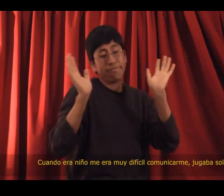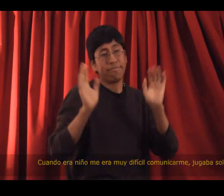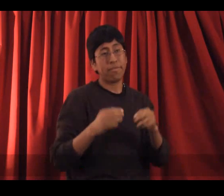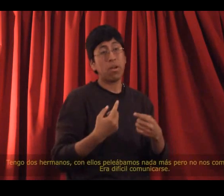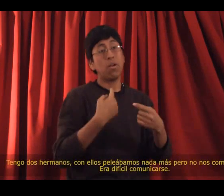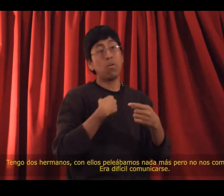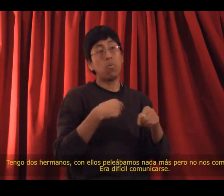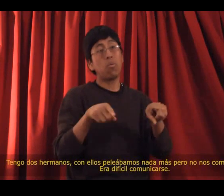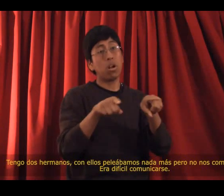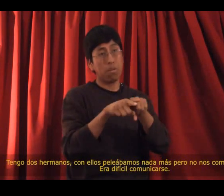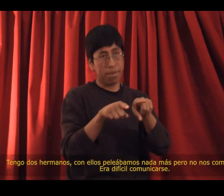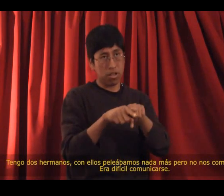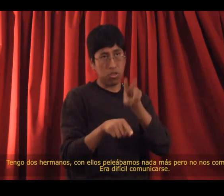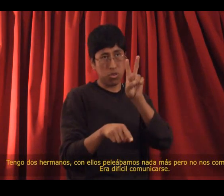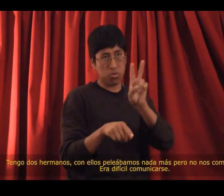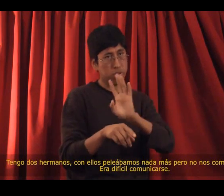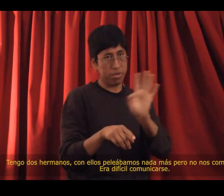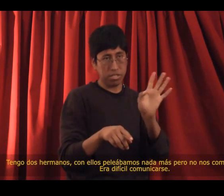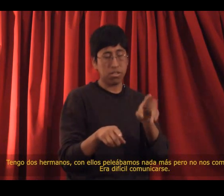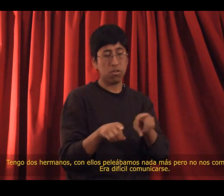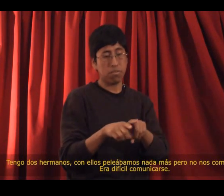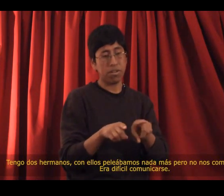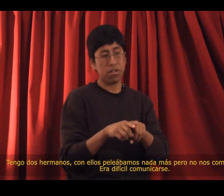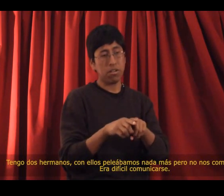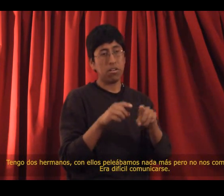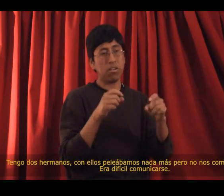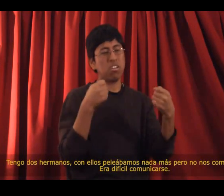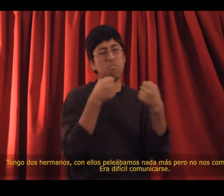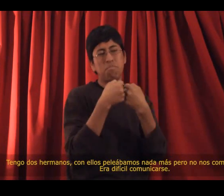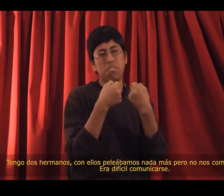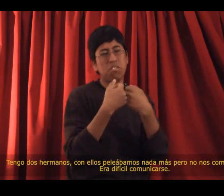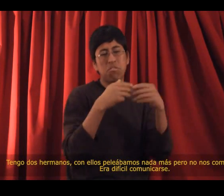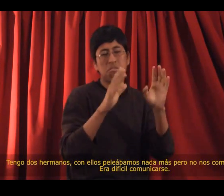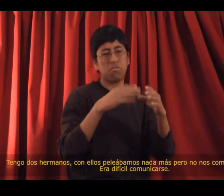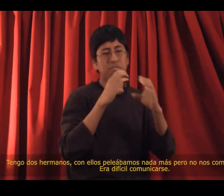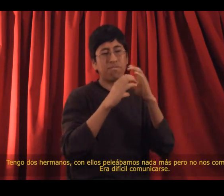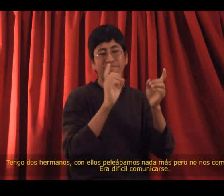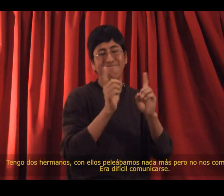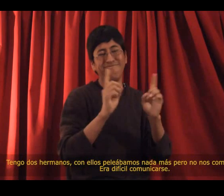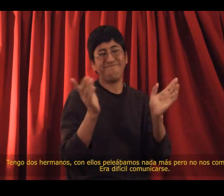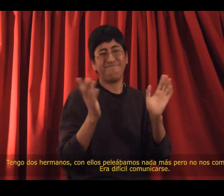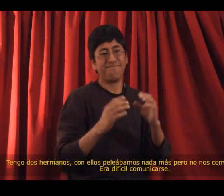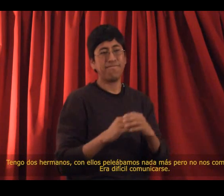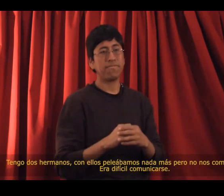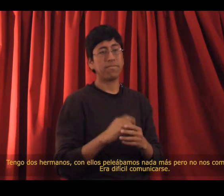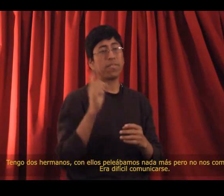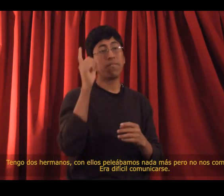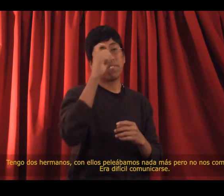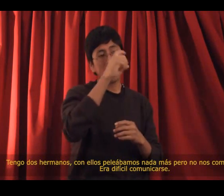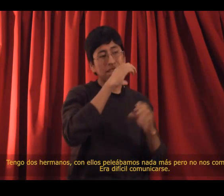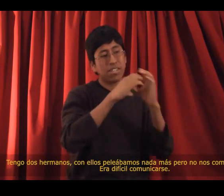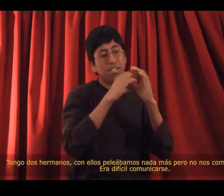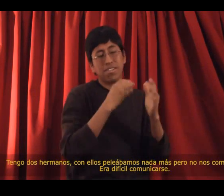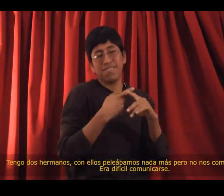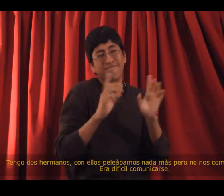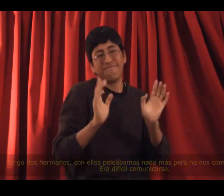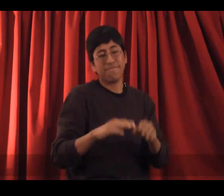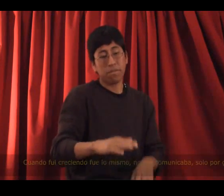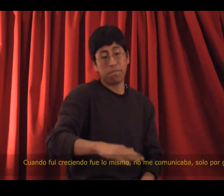I have two brothers. I fought with them but otherwise we could not communicate. Communication was a challenge.